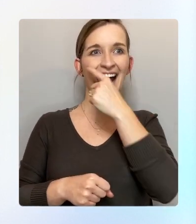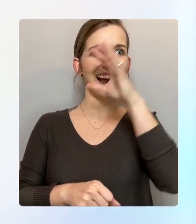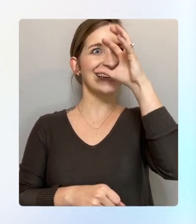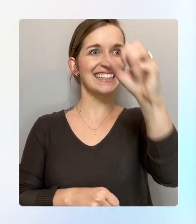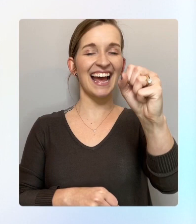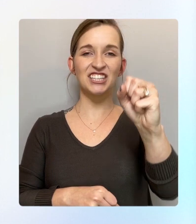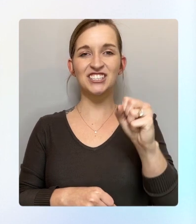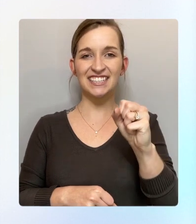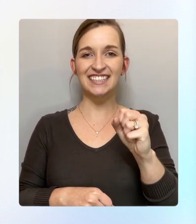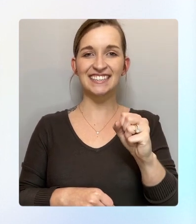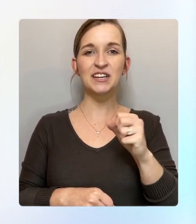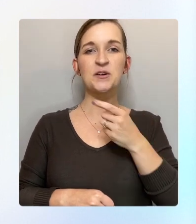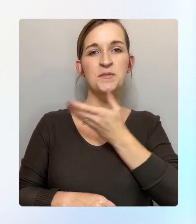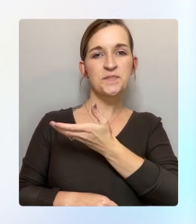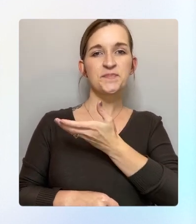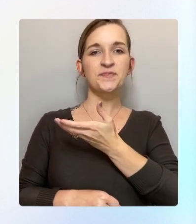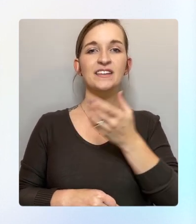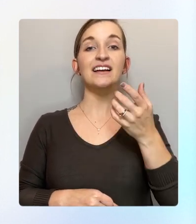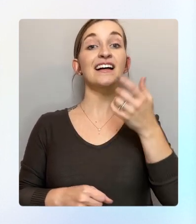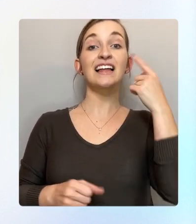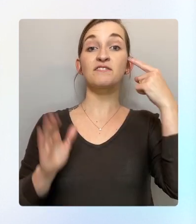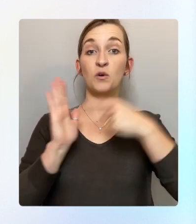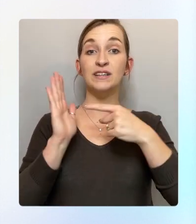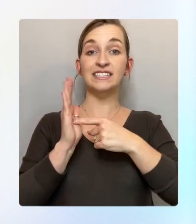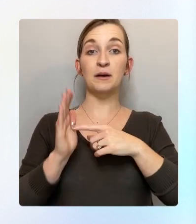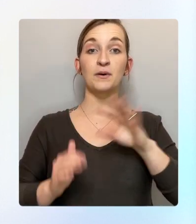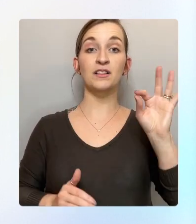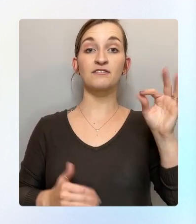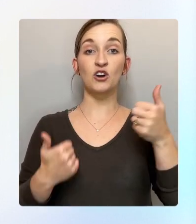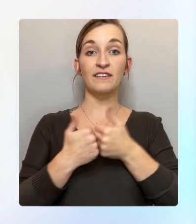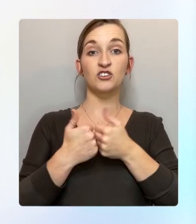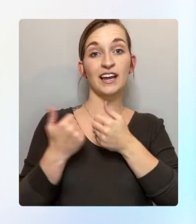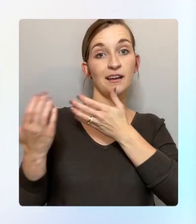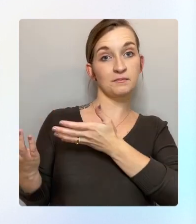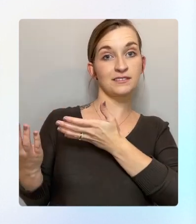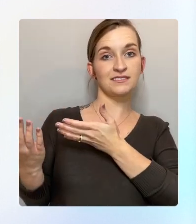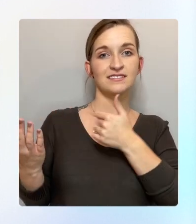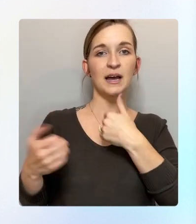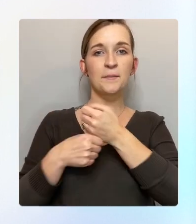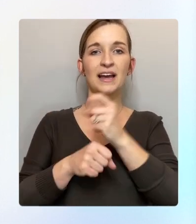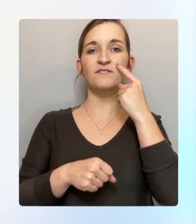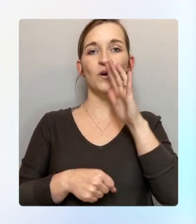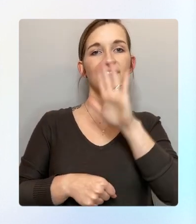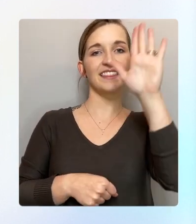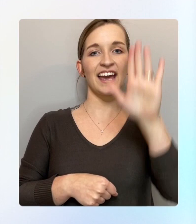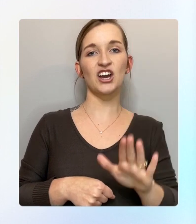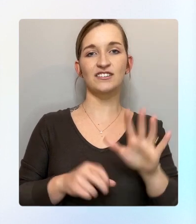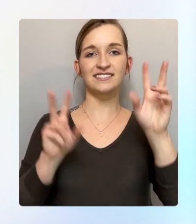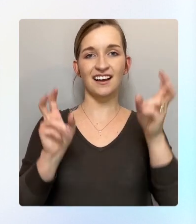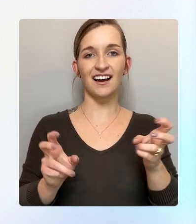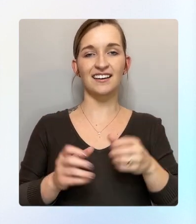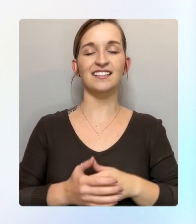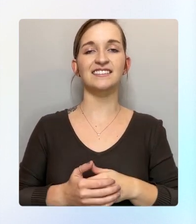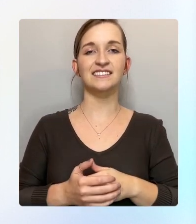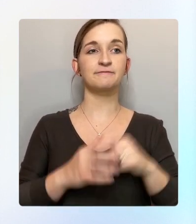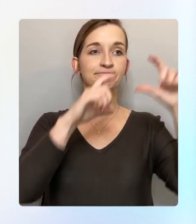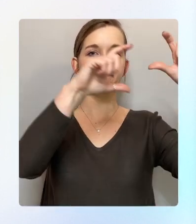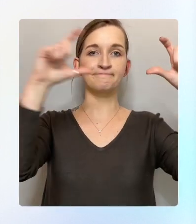that ForeVR Games created for their titles. When it comes to trailers, think gameplay trailers,